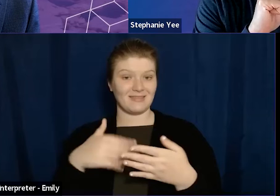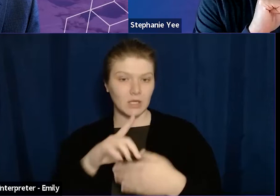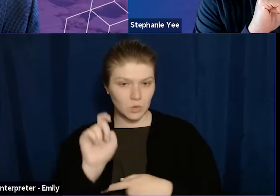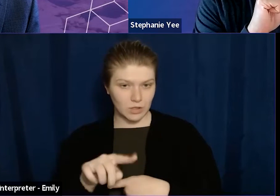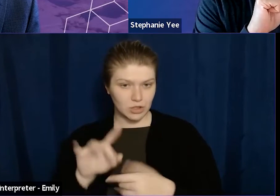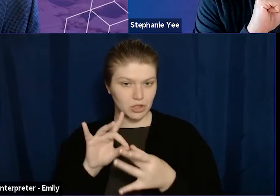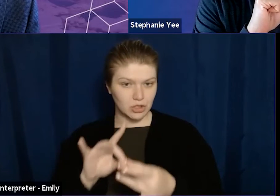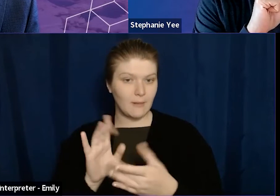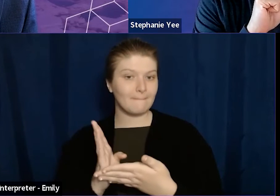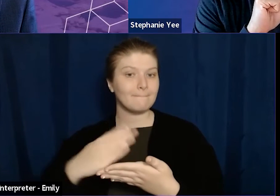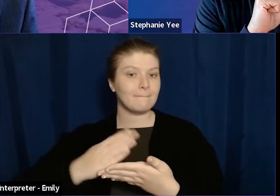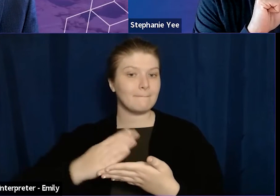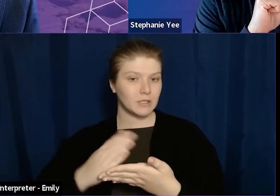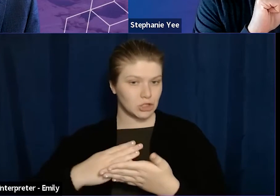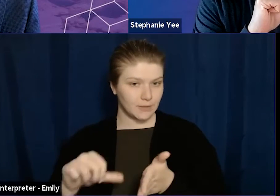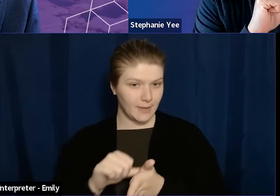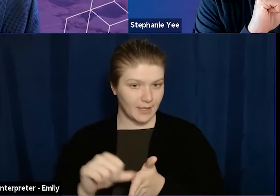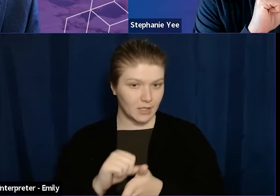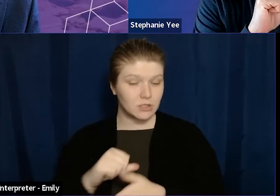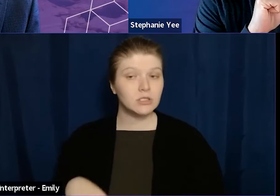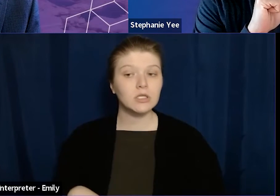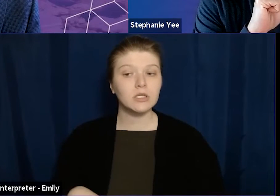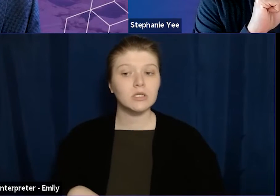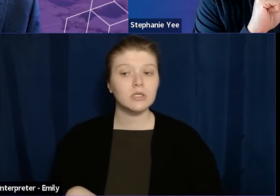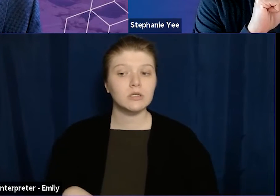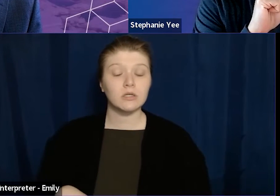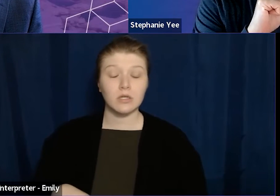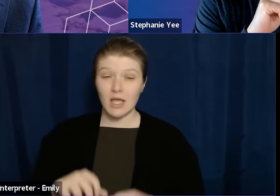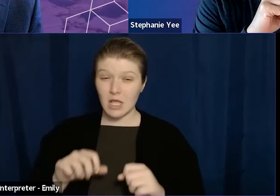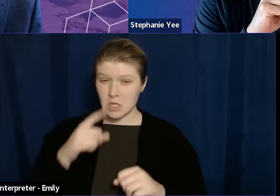Can it be made clearer when there are sub-awards?